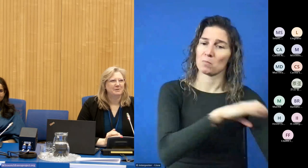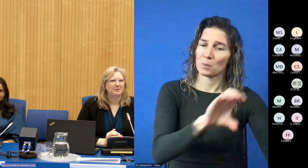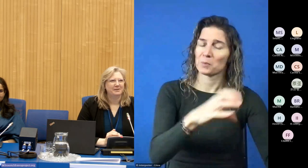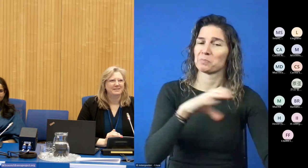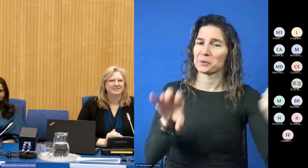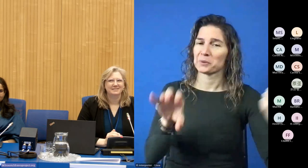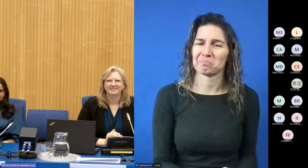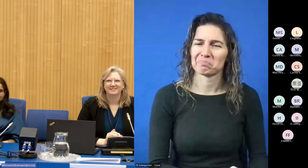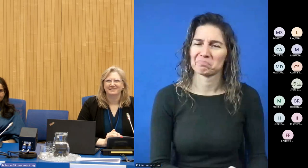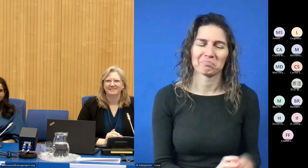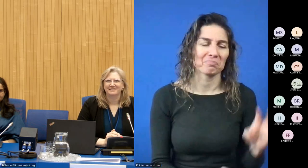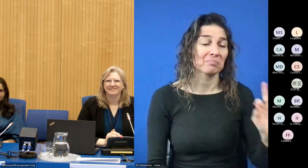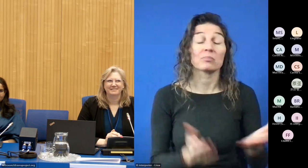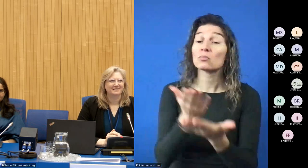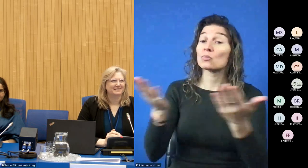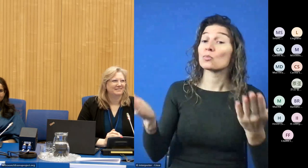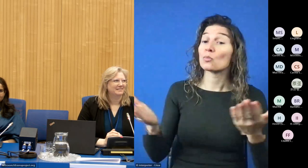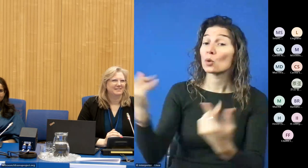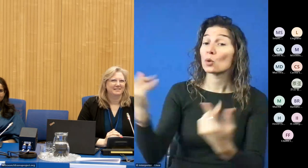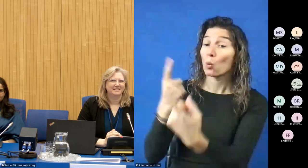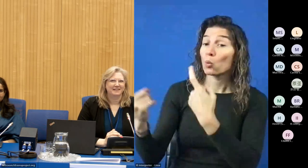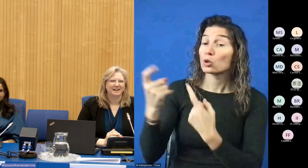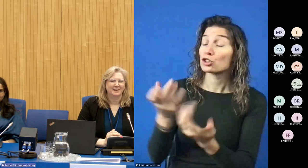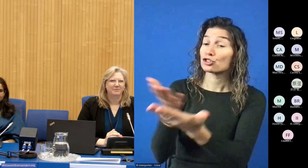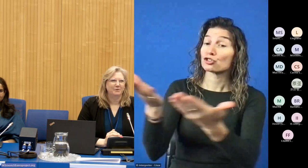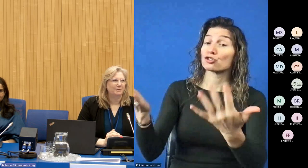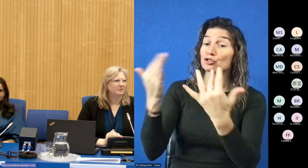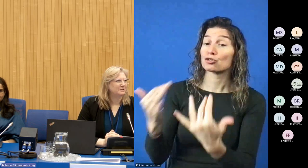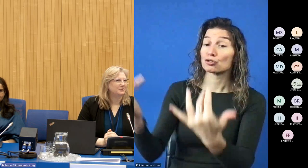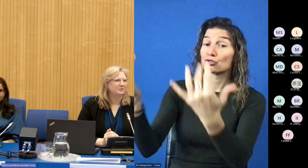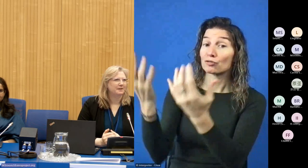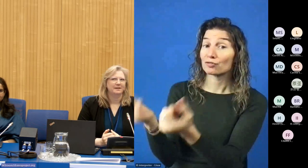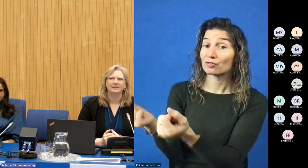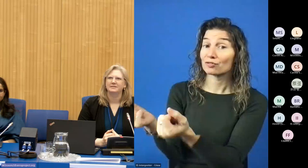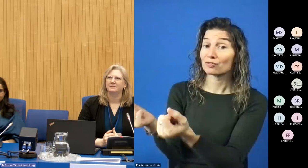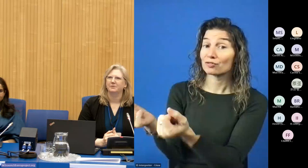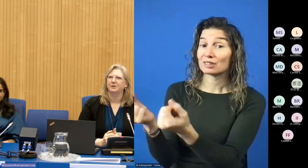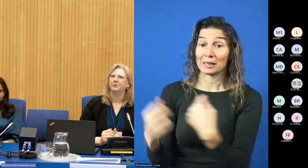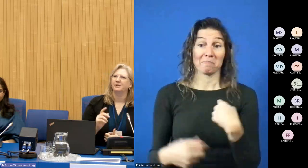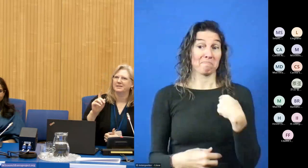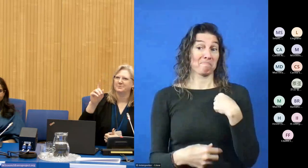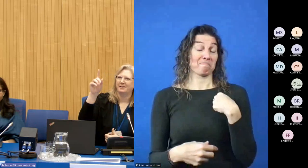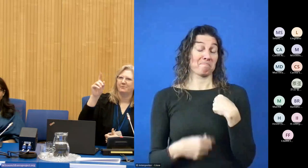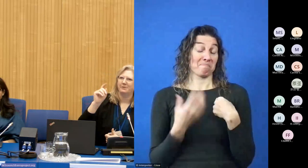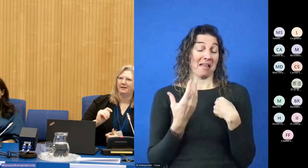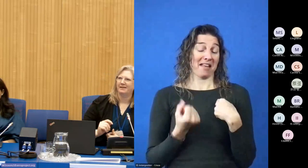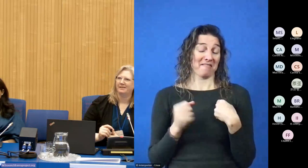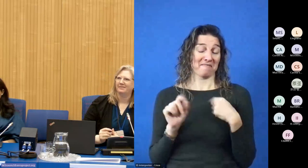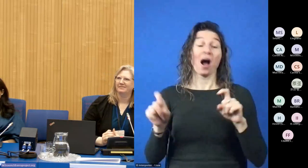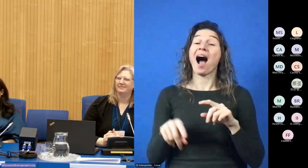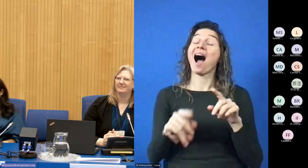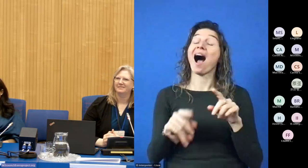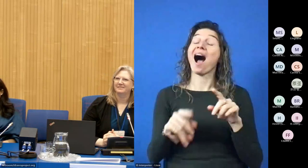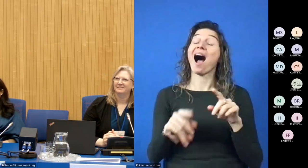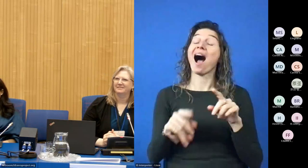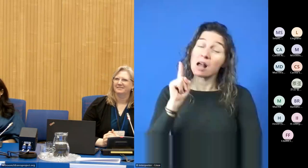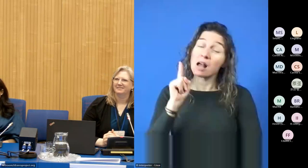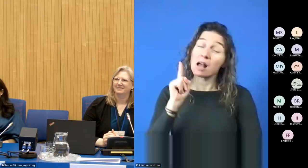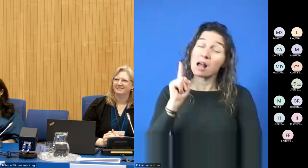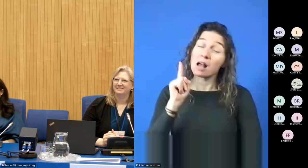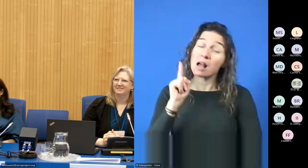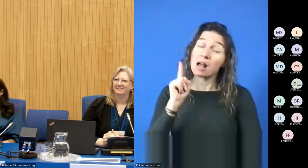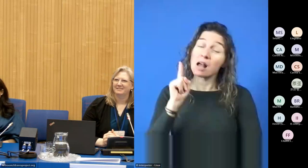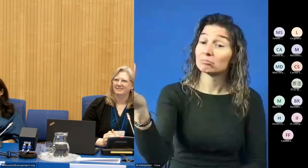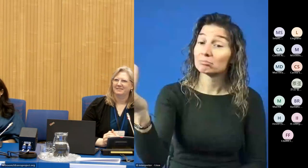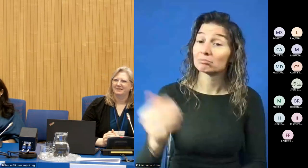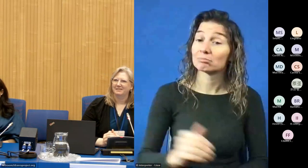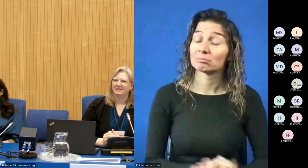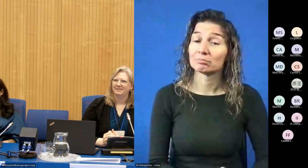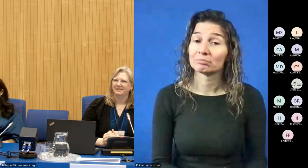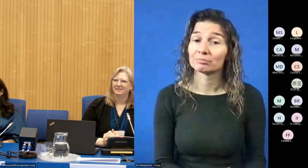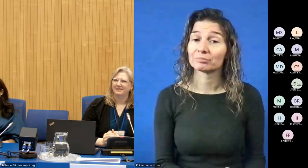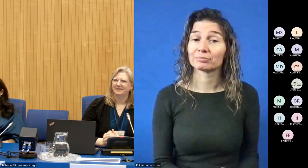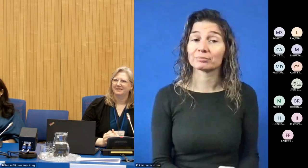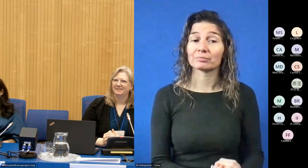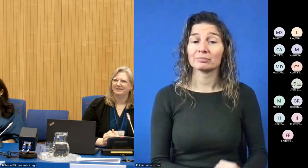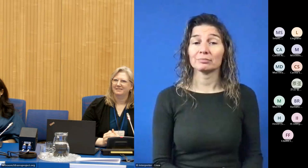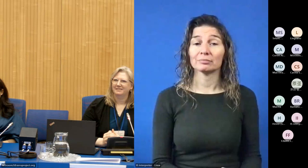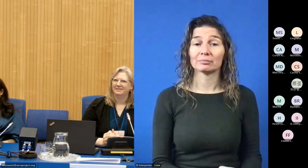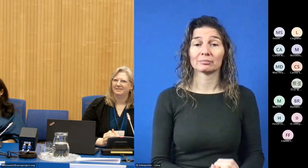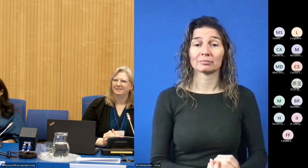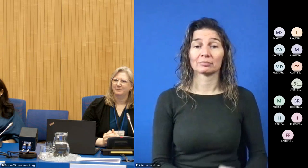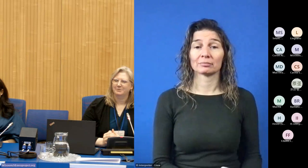from the audience? I have a few questions for the panellists. We have one back here.